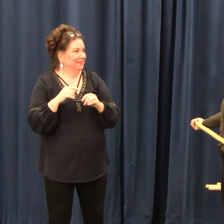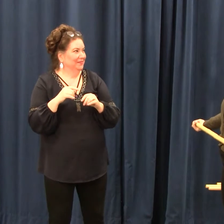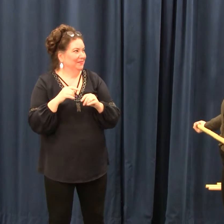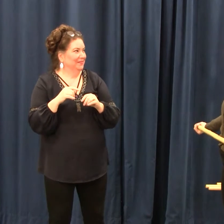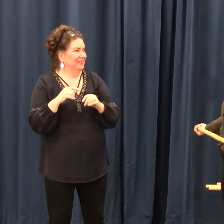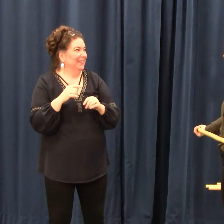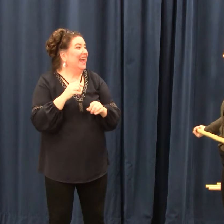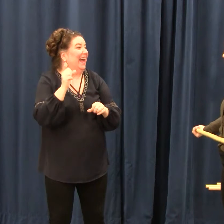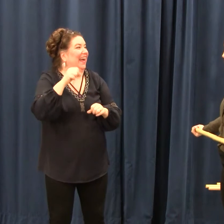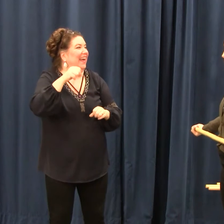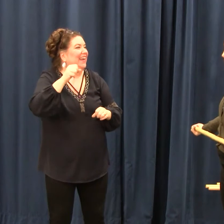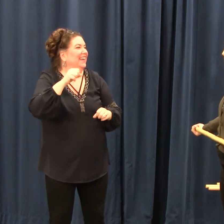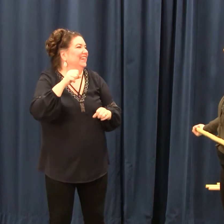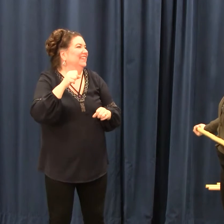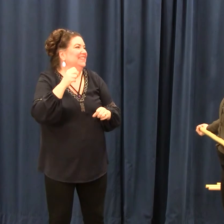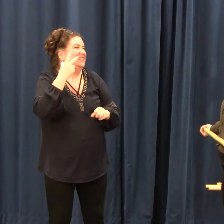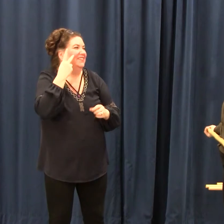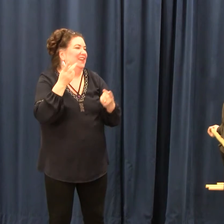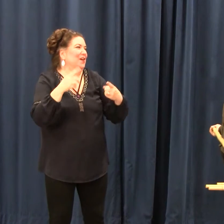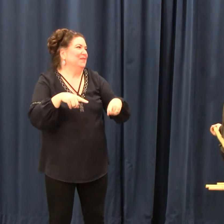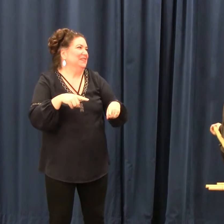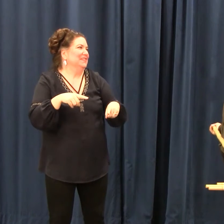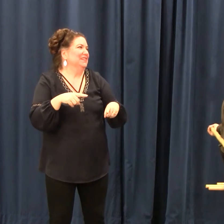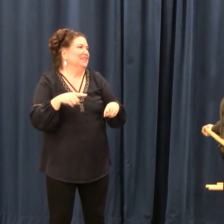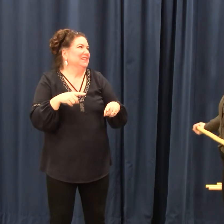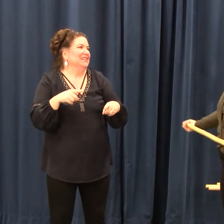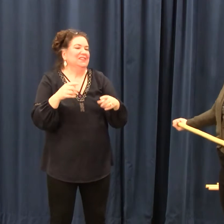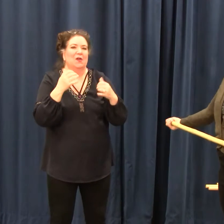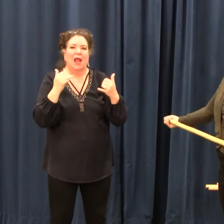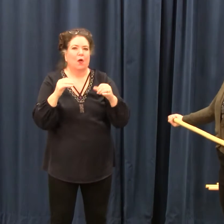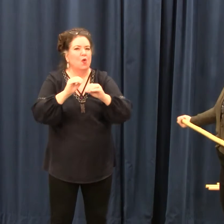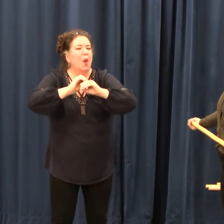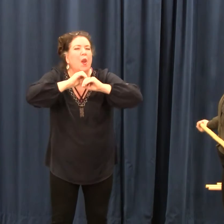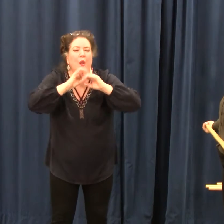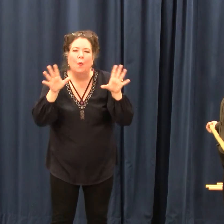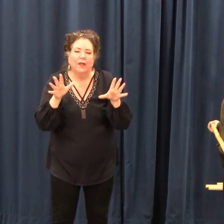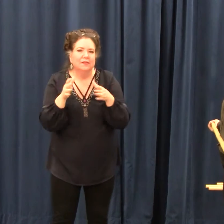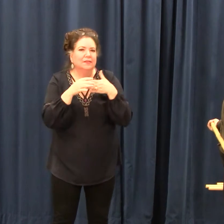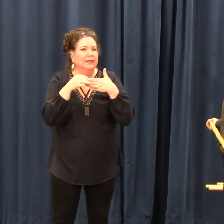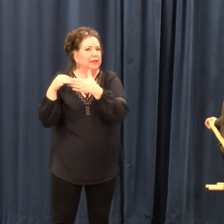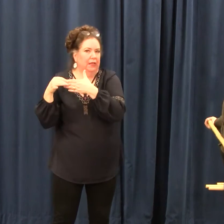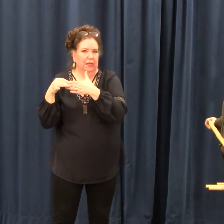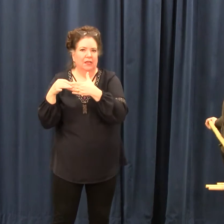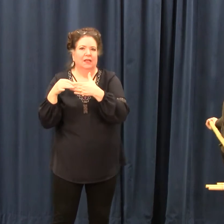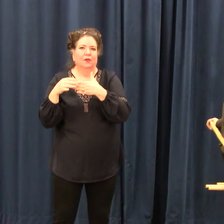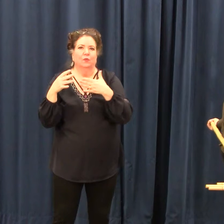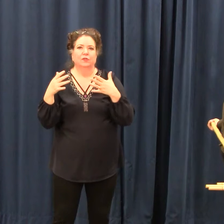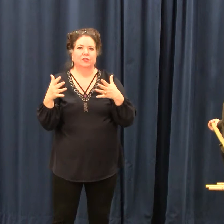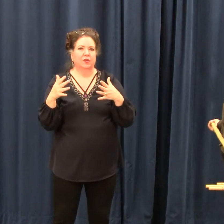following? (Luane) Yeah, We'll see what happens, if no one's leading. We're just gonna